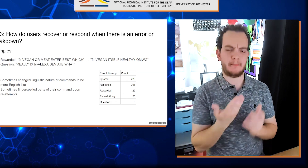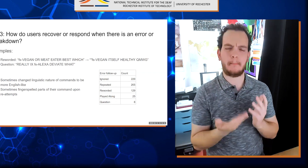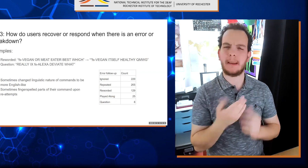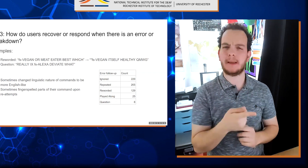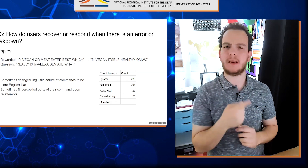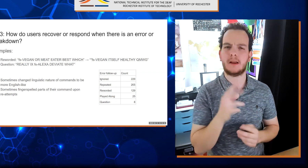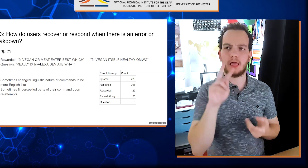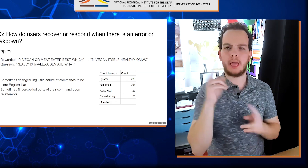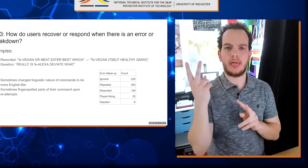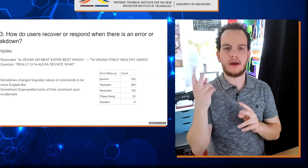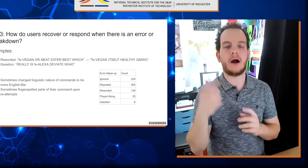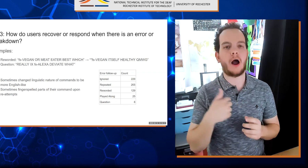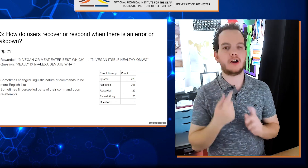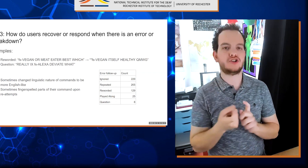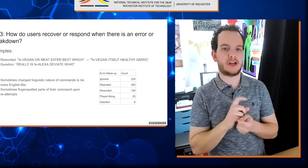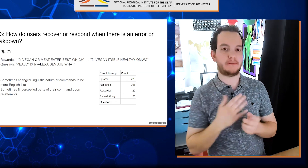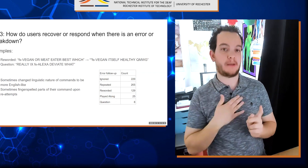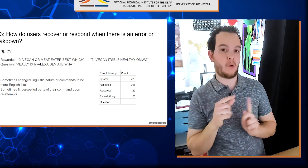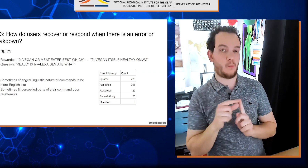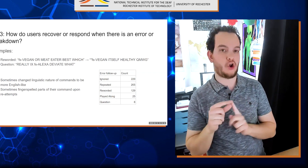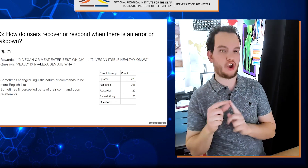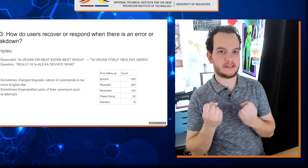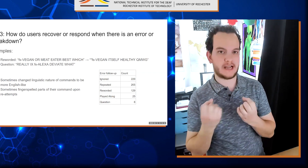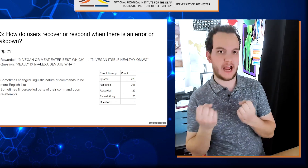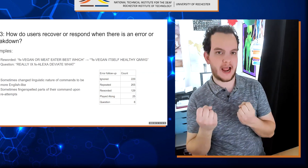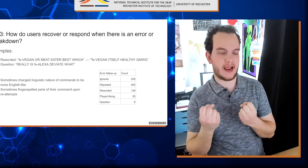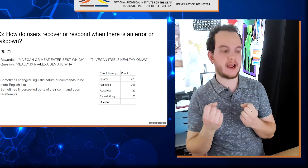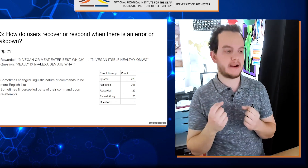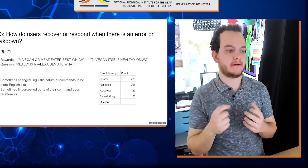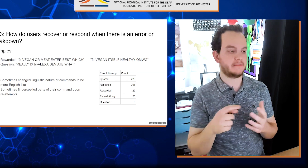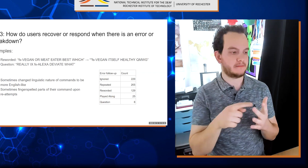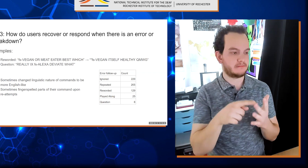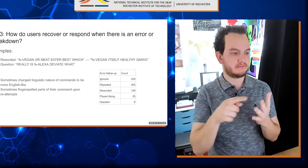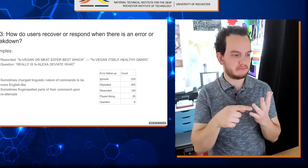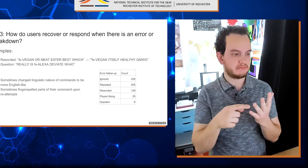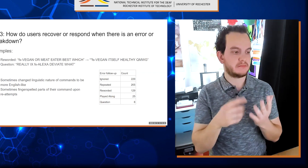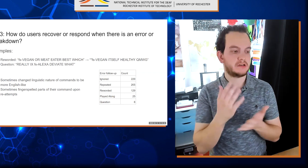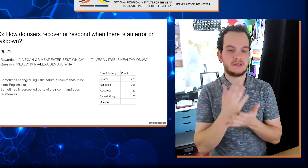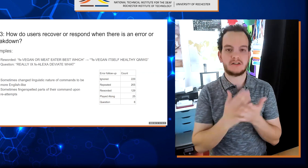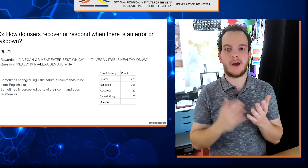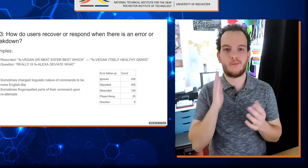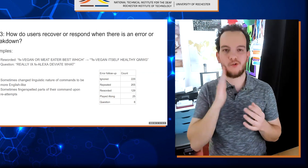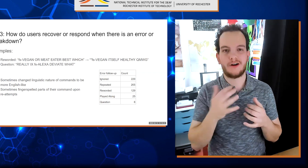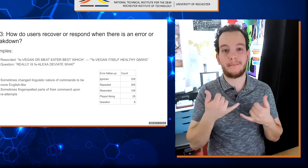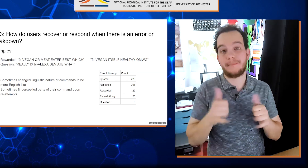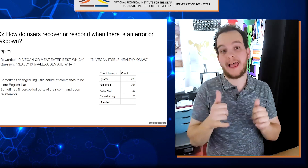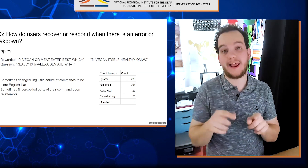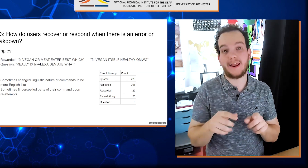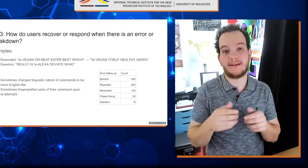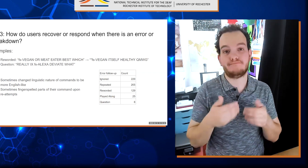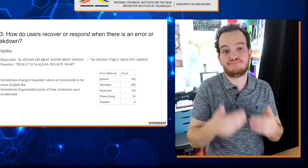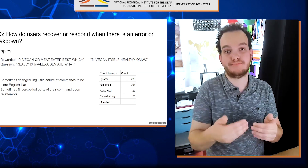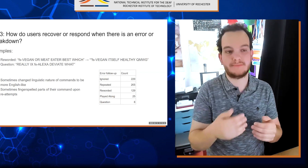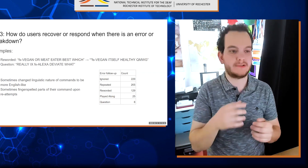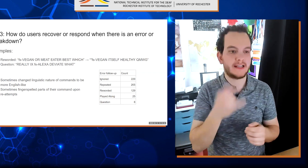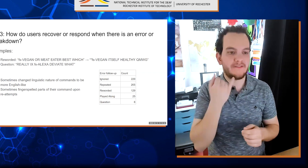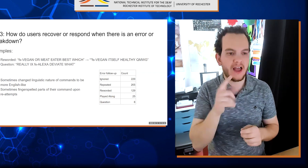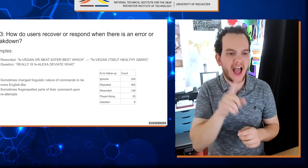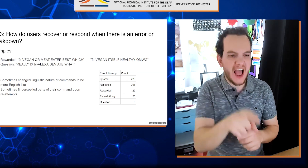If they would ask a question, they would think maybe the personal assistant device didn't understand, so they would reword it or rephrase it.